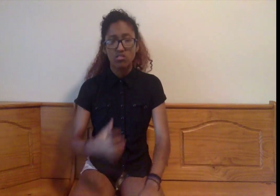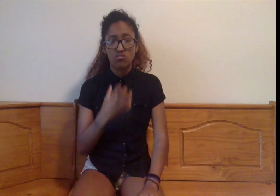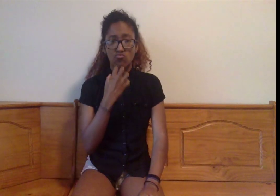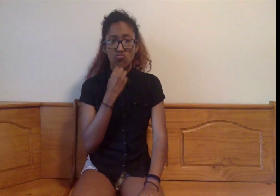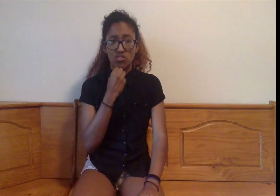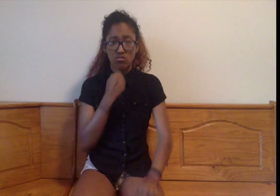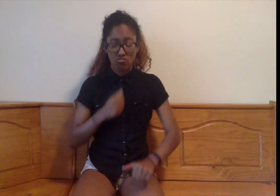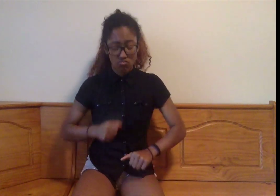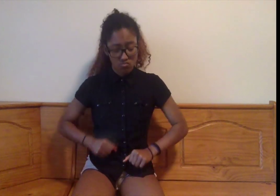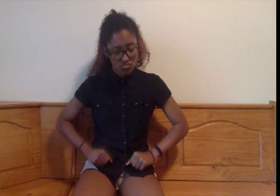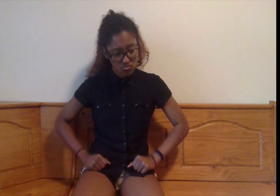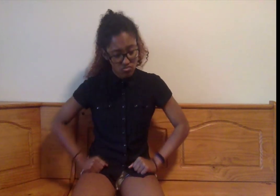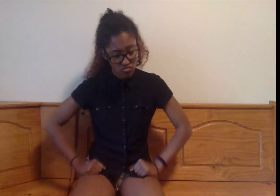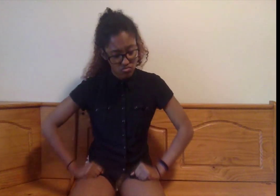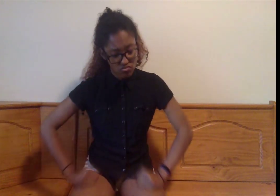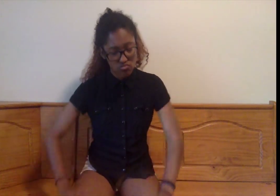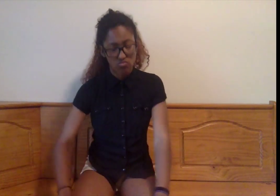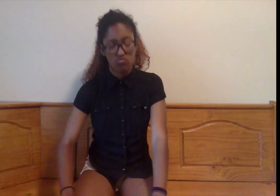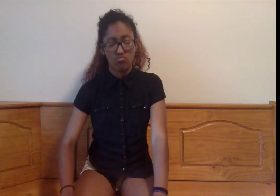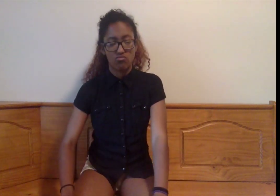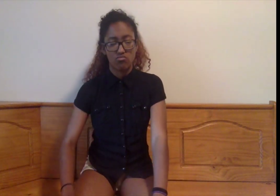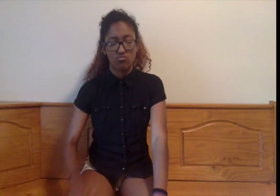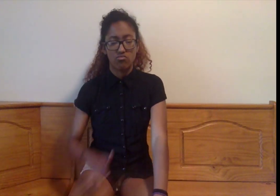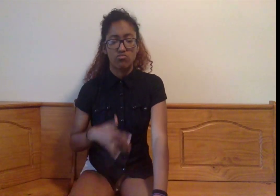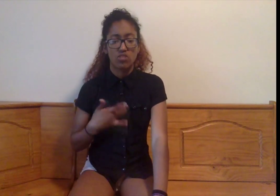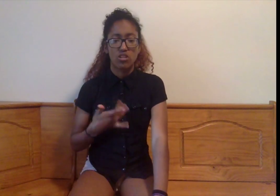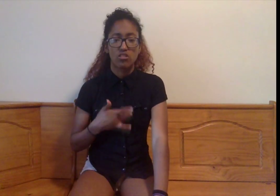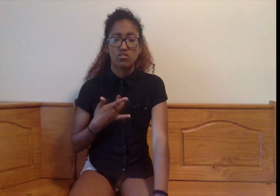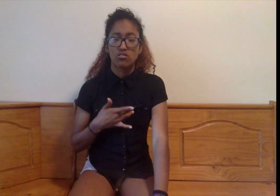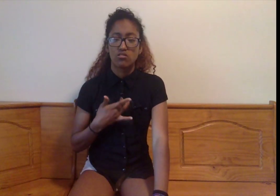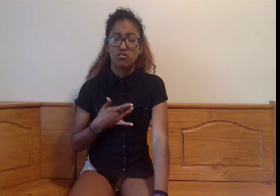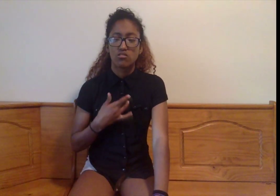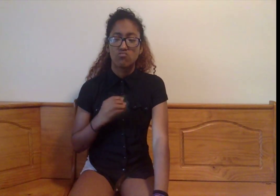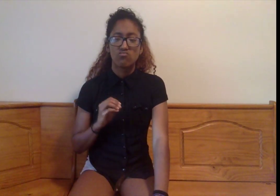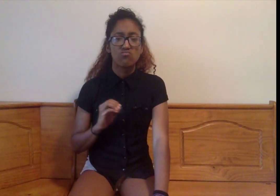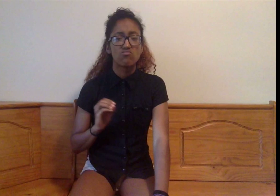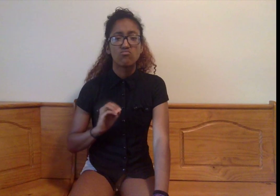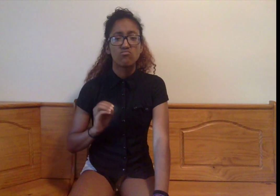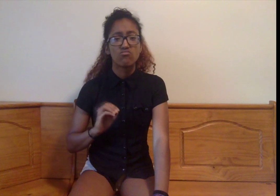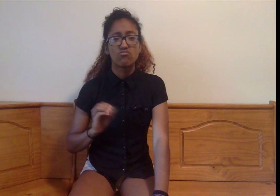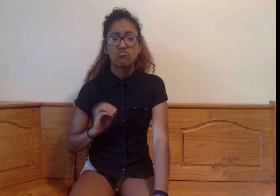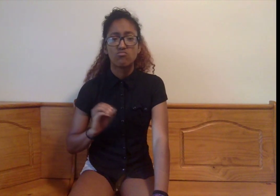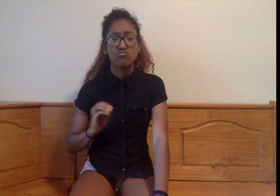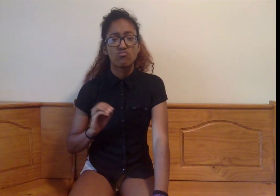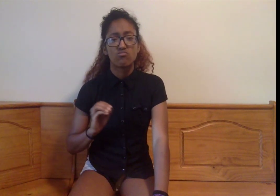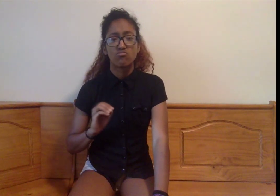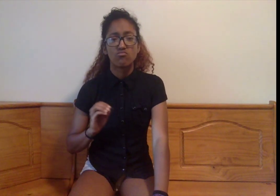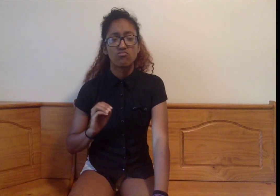went to pull down my underwear and felt nothing.